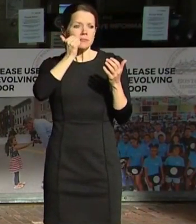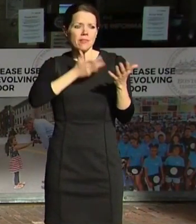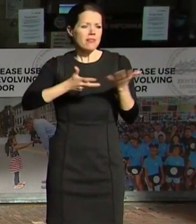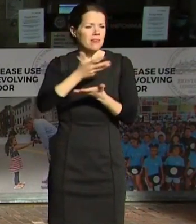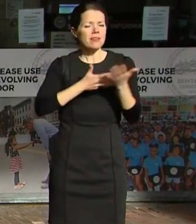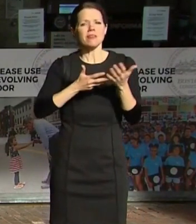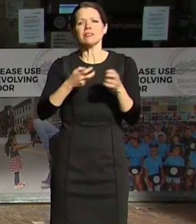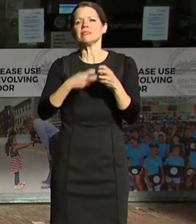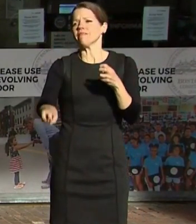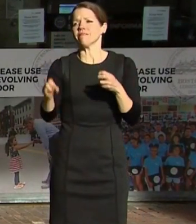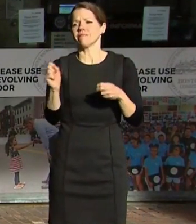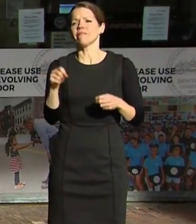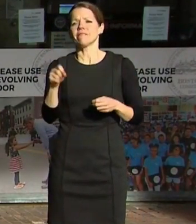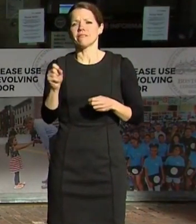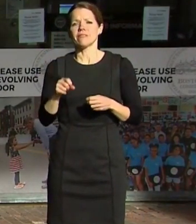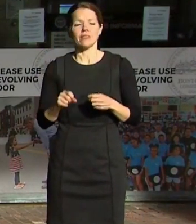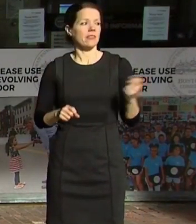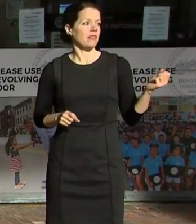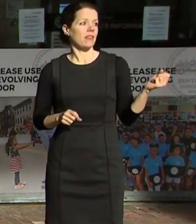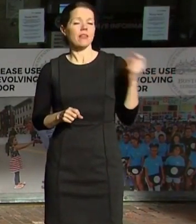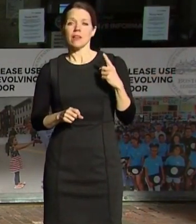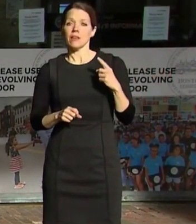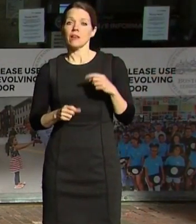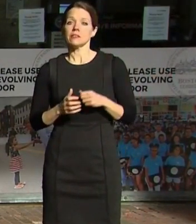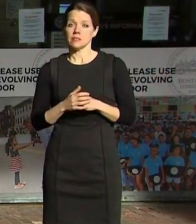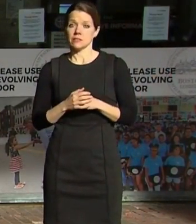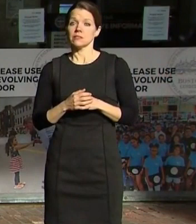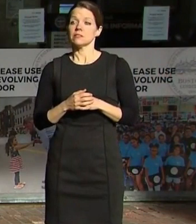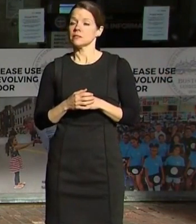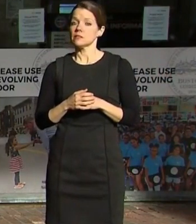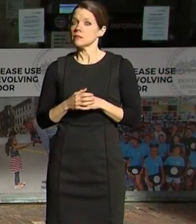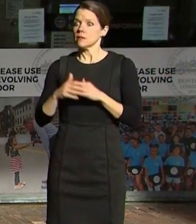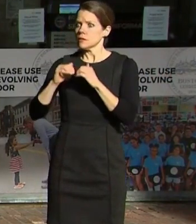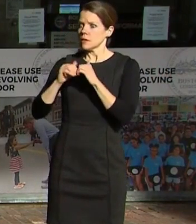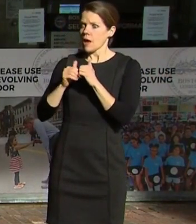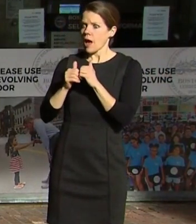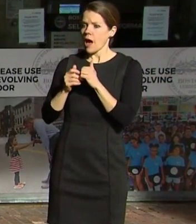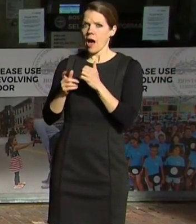CONSIDERATION OUR WELL-BEING DURING THIS PANDEMIC.